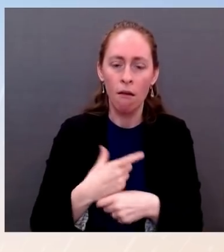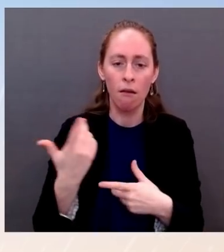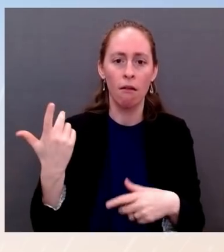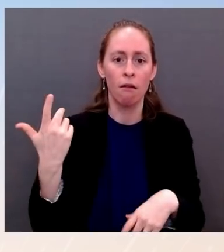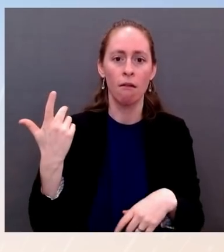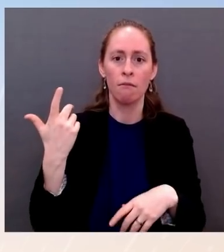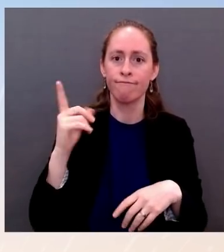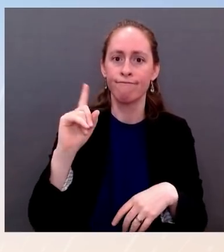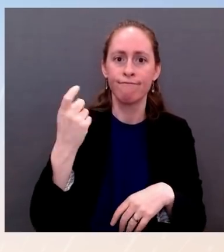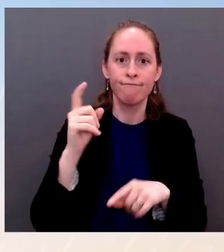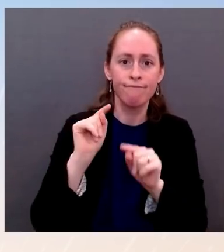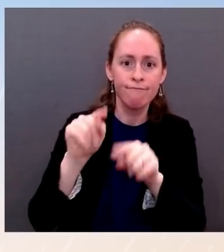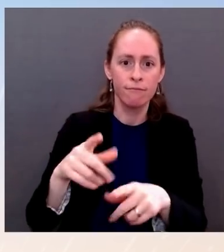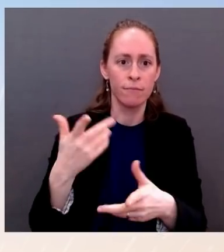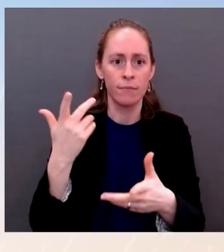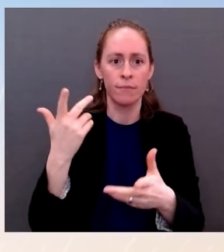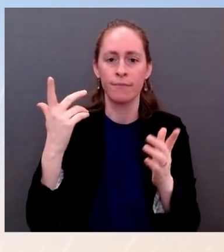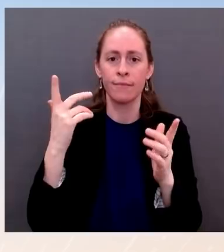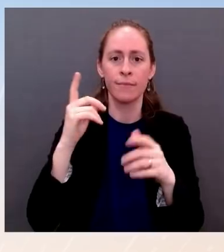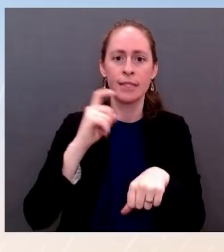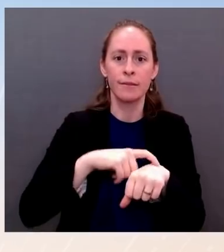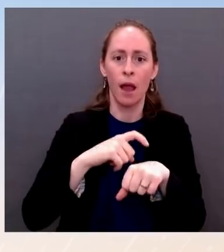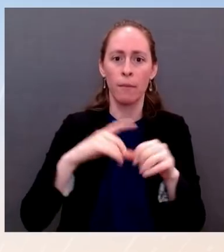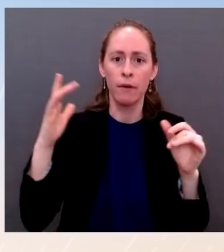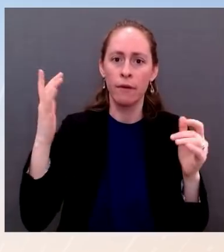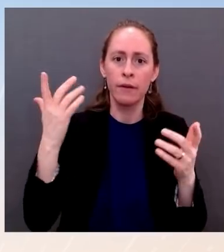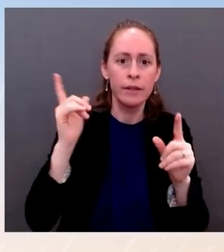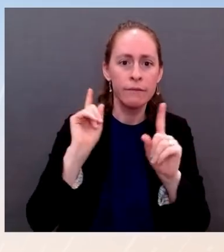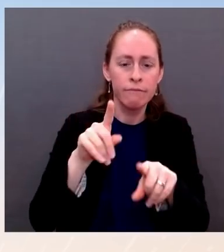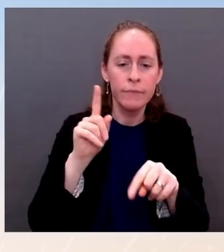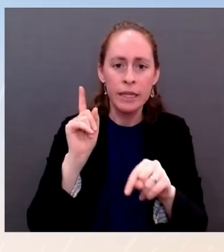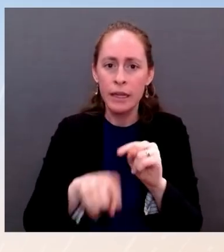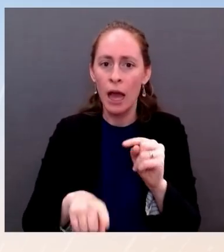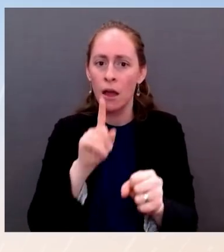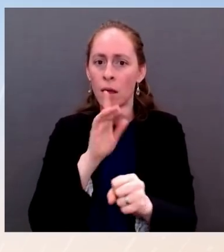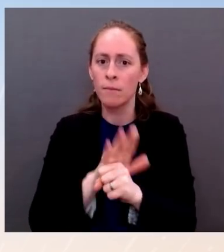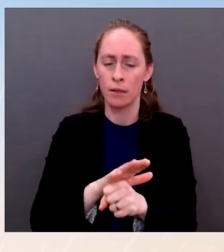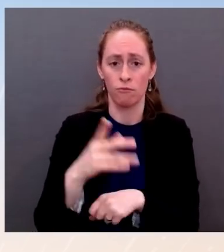in enforcing the law. And the President thanked him for the steps he and other Canadian authorities are taking